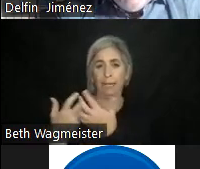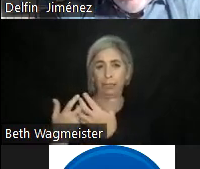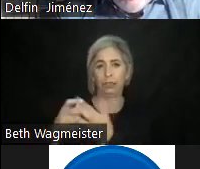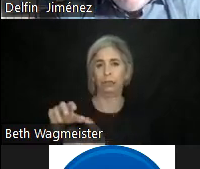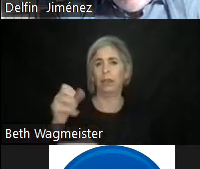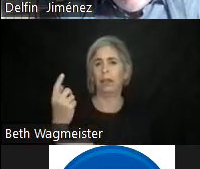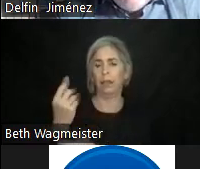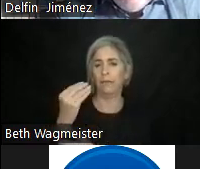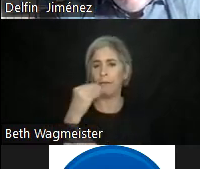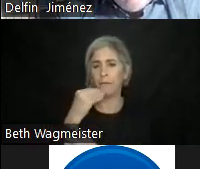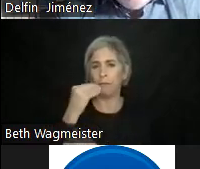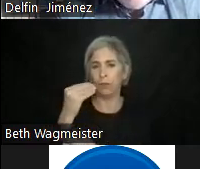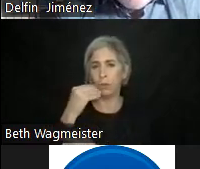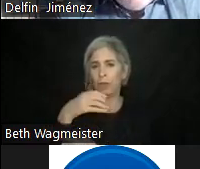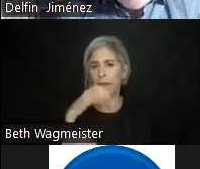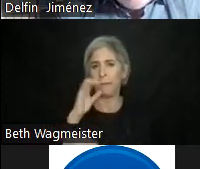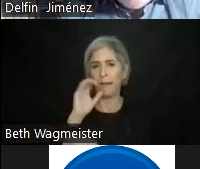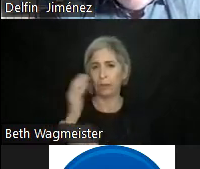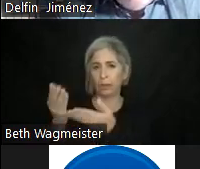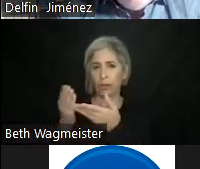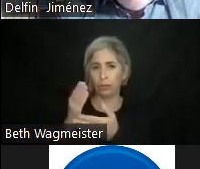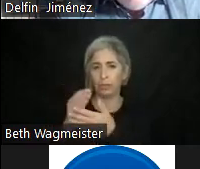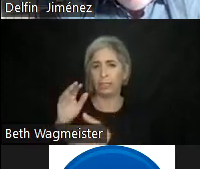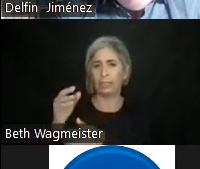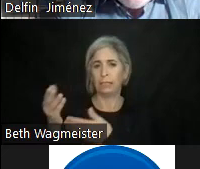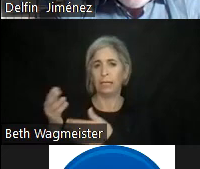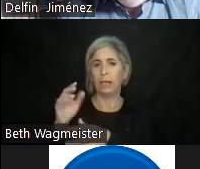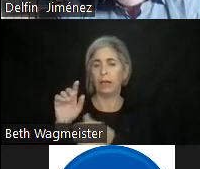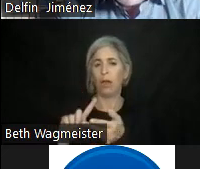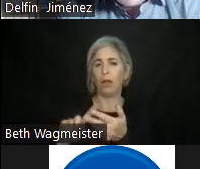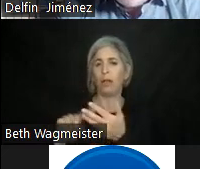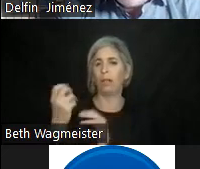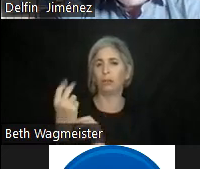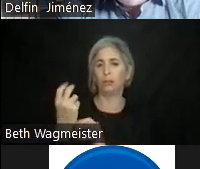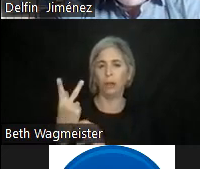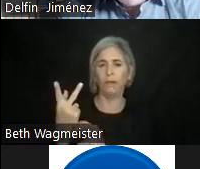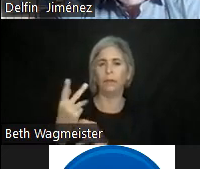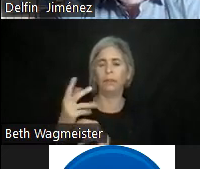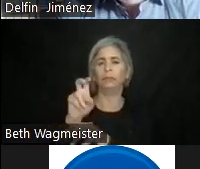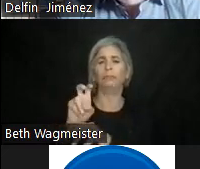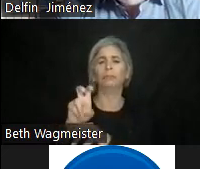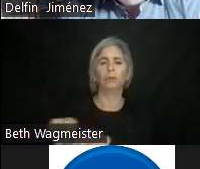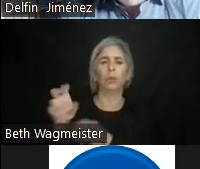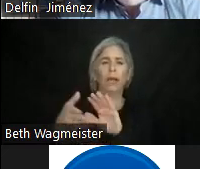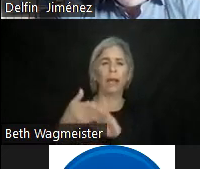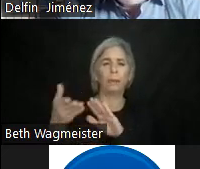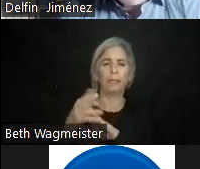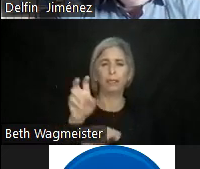12, tour operators and travel agencies. Finally, the annexes.